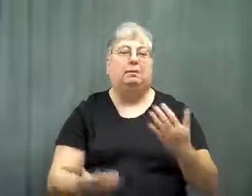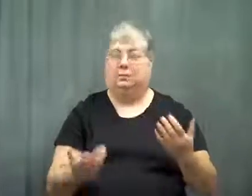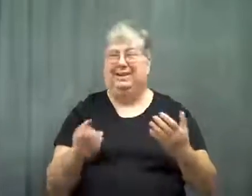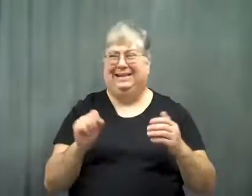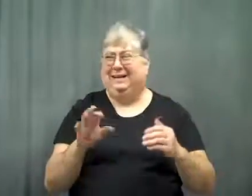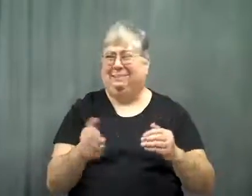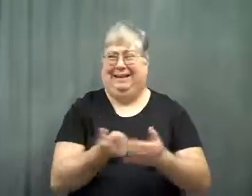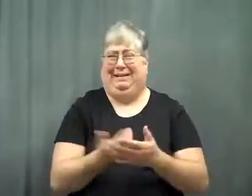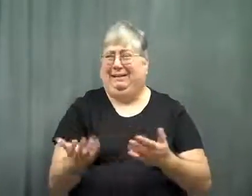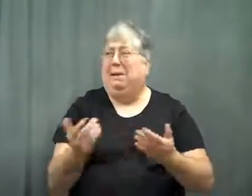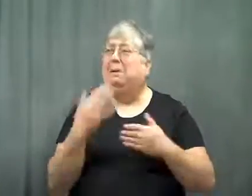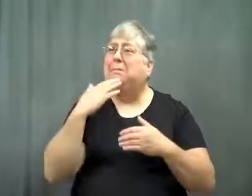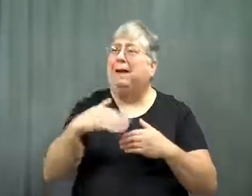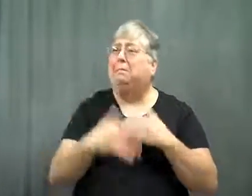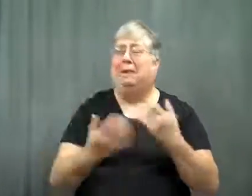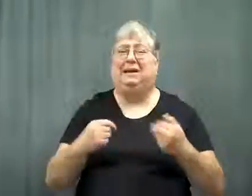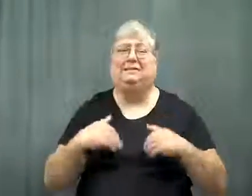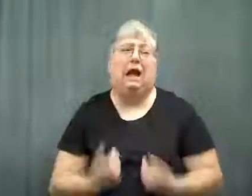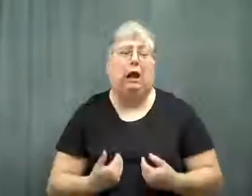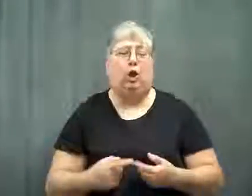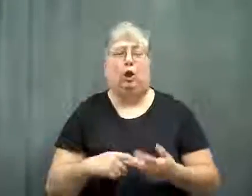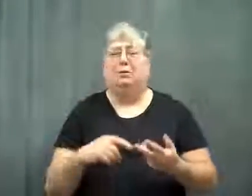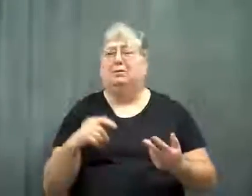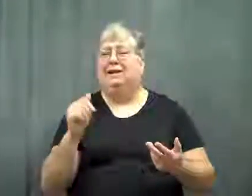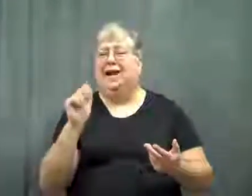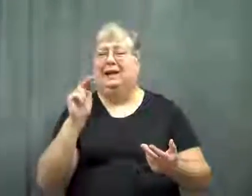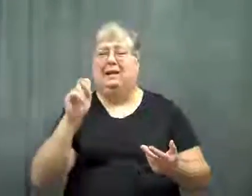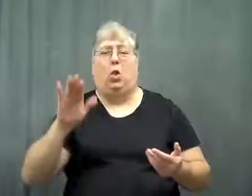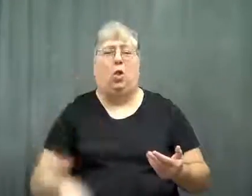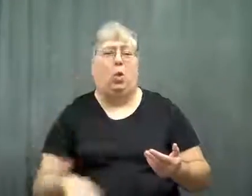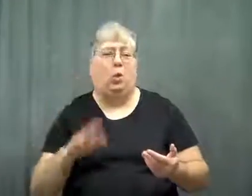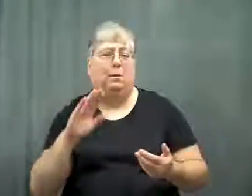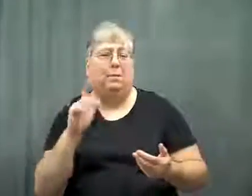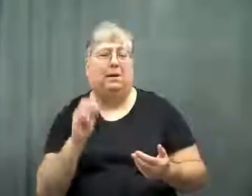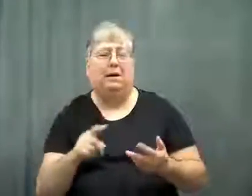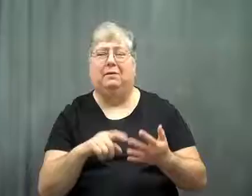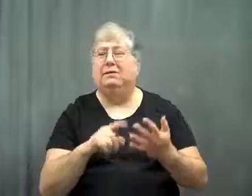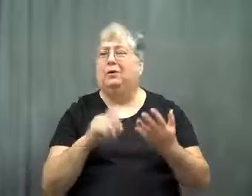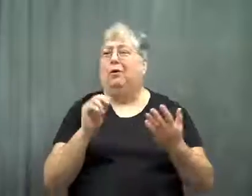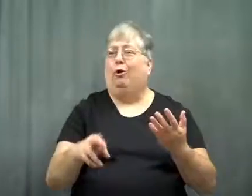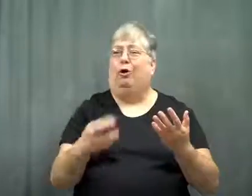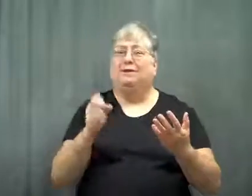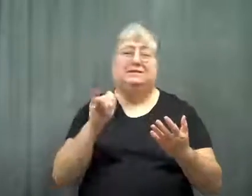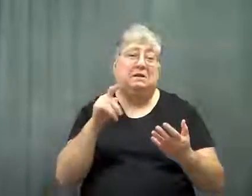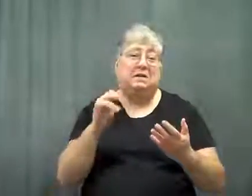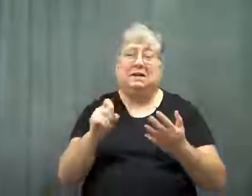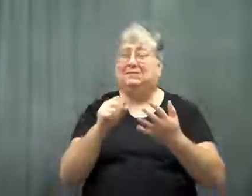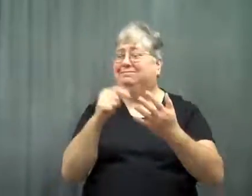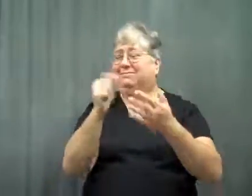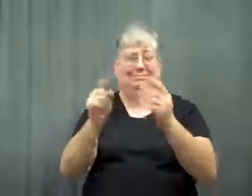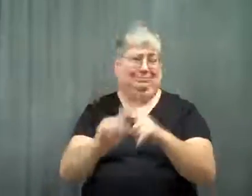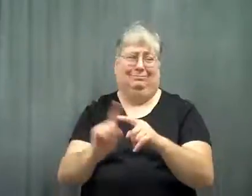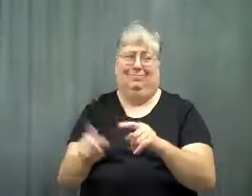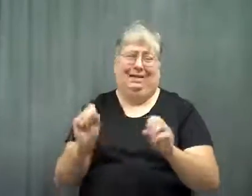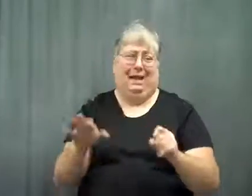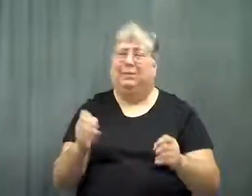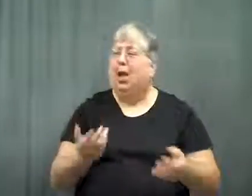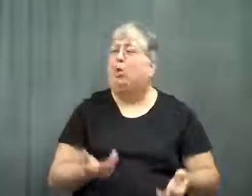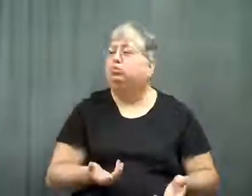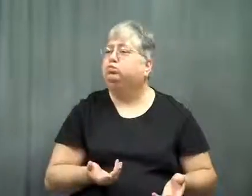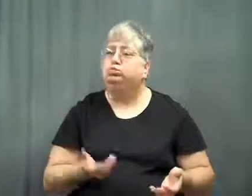which could be any number of things, fatigue, anemia, syphilis, whatever.